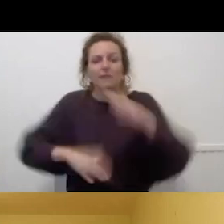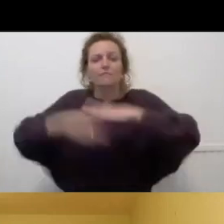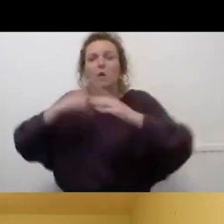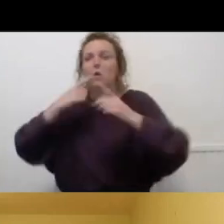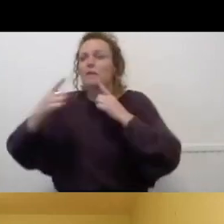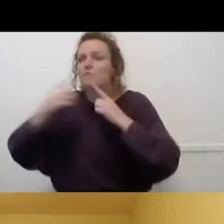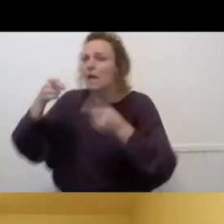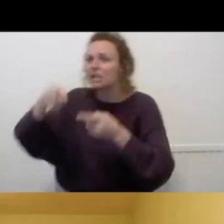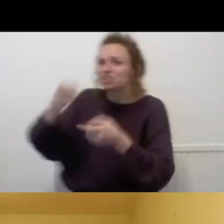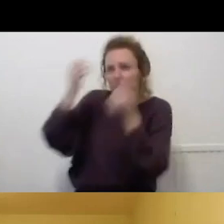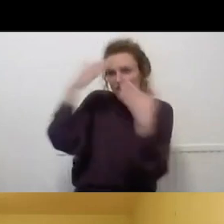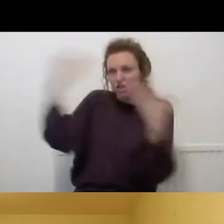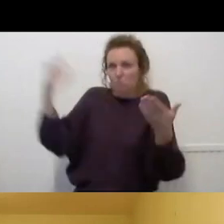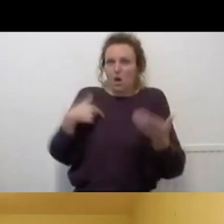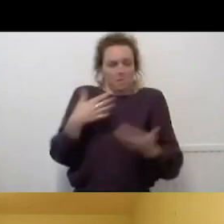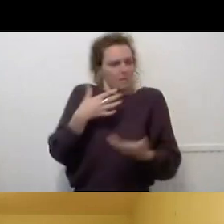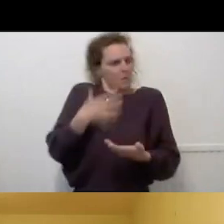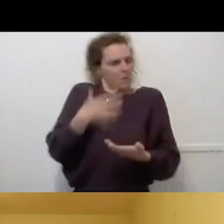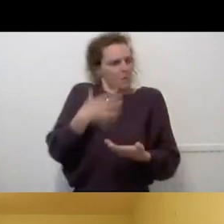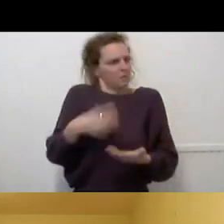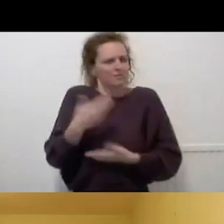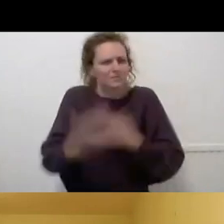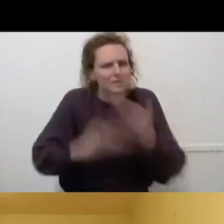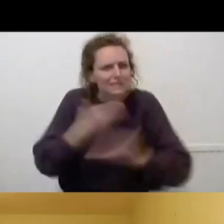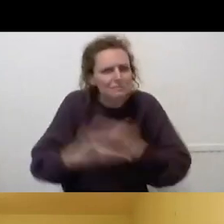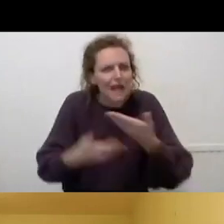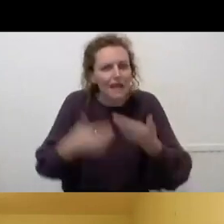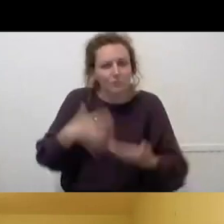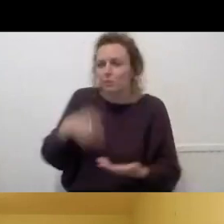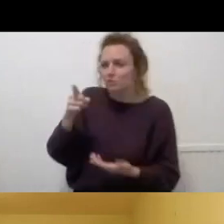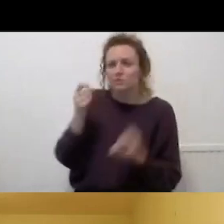are made, because we want a need to understand how and why things happen the way they do.